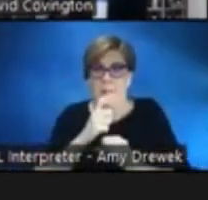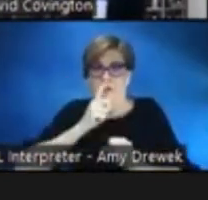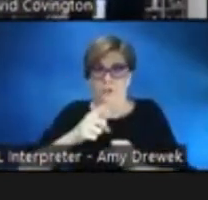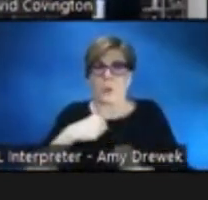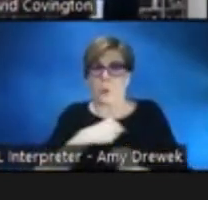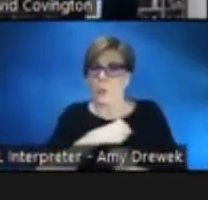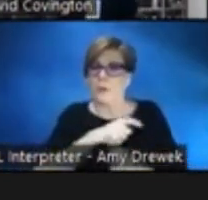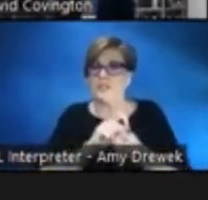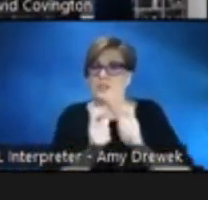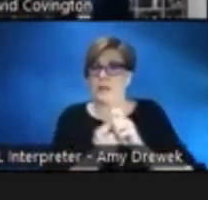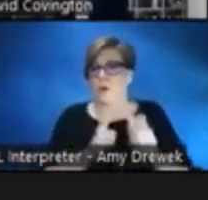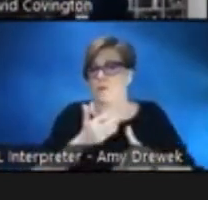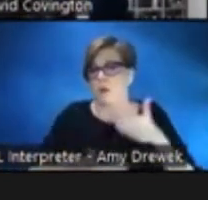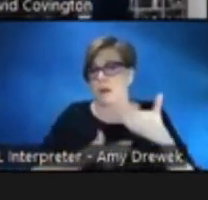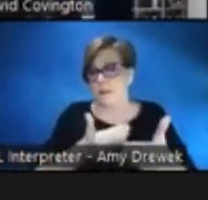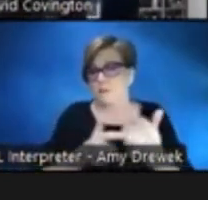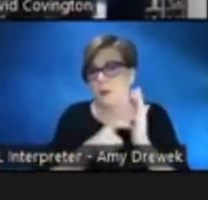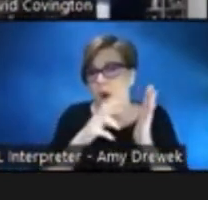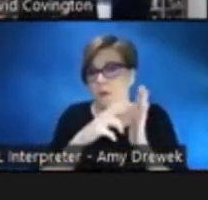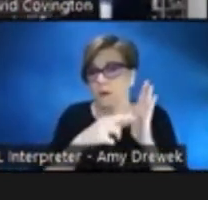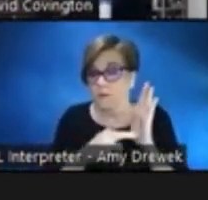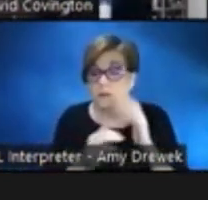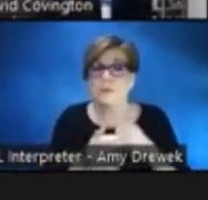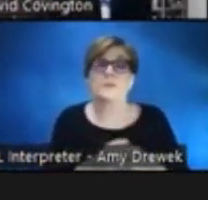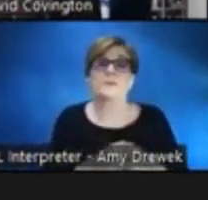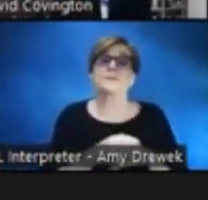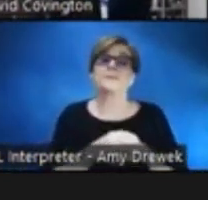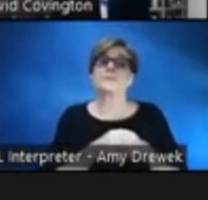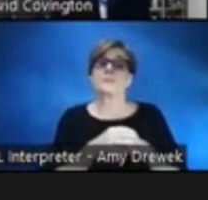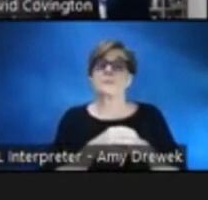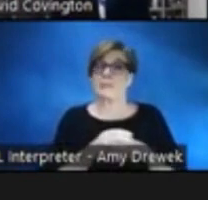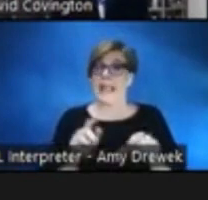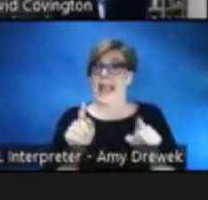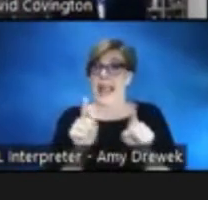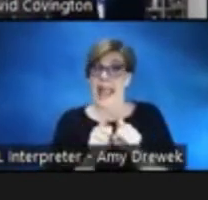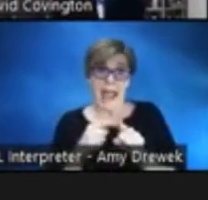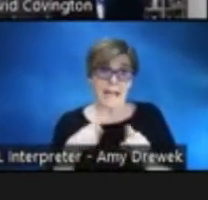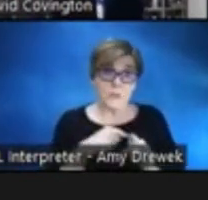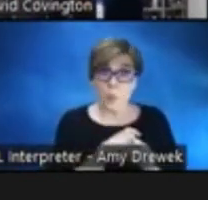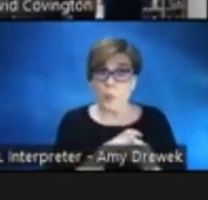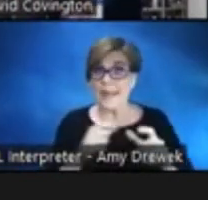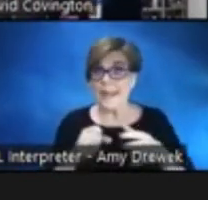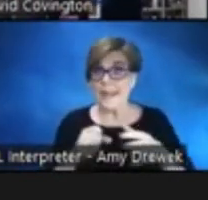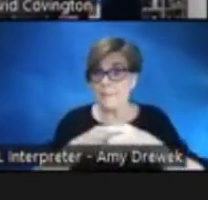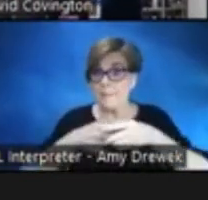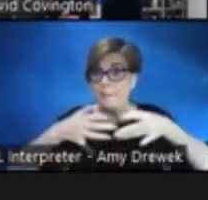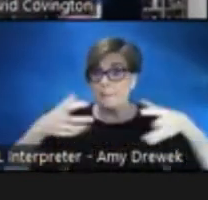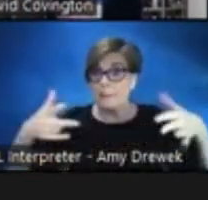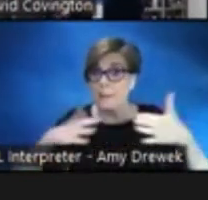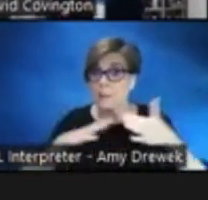AS WE BUILD THE COMMUNITY BACK -- AGAIN, IT LOOKS LIKE WE HAVE ABOUT 80 OF US,